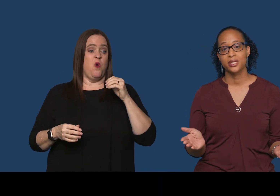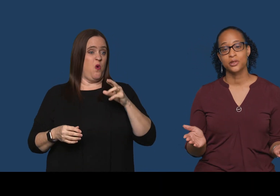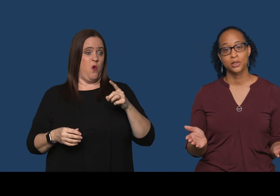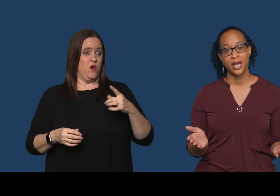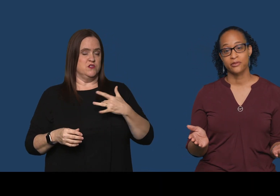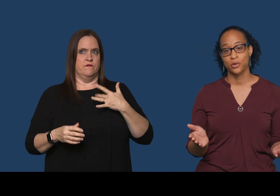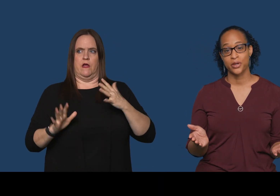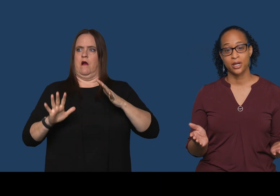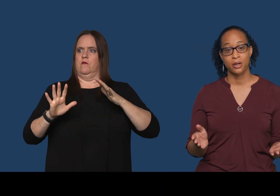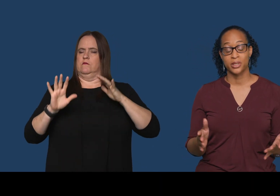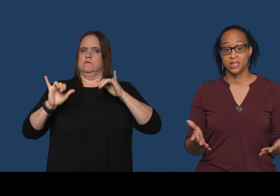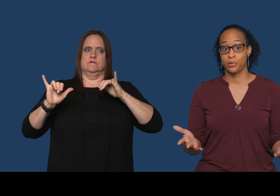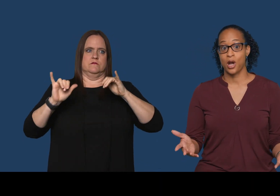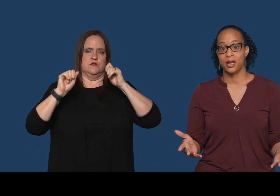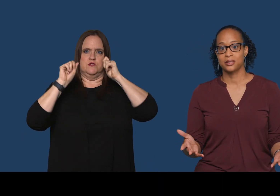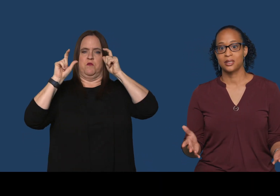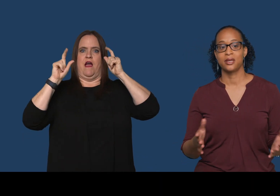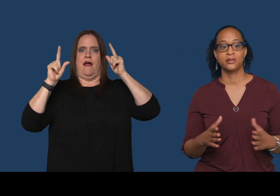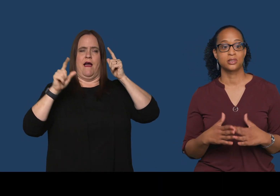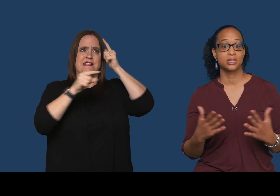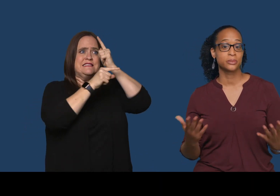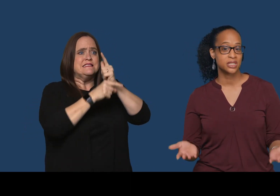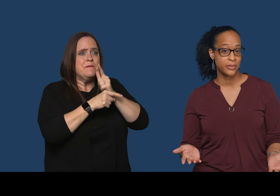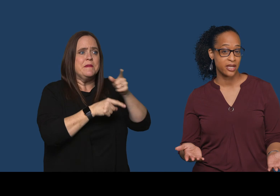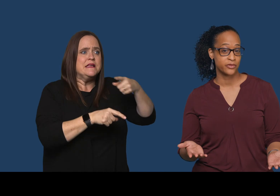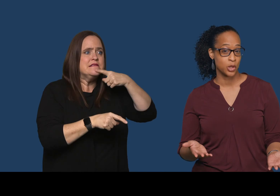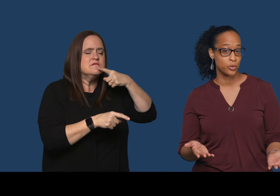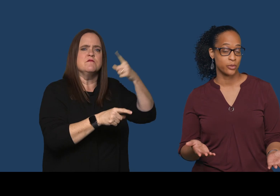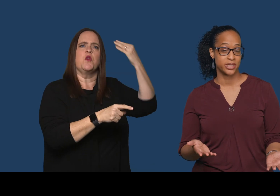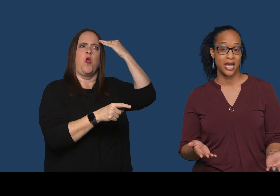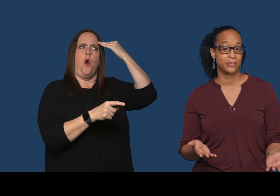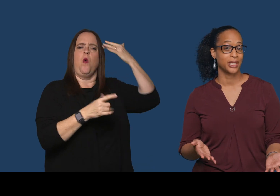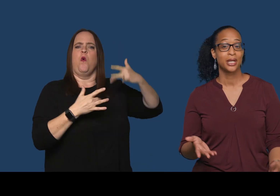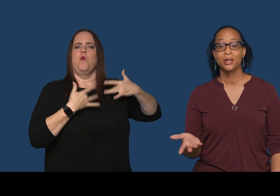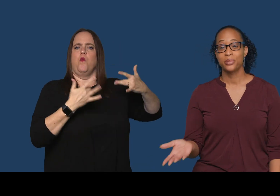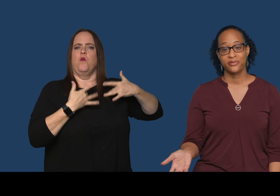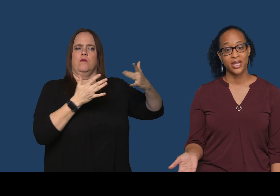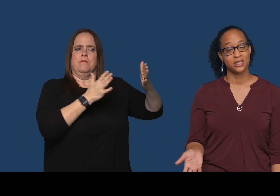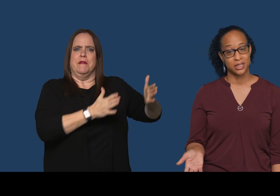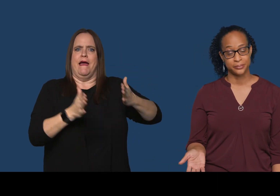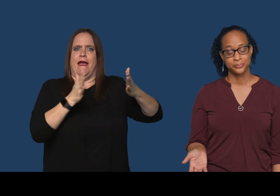in their life growing up a surprise and their siblings may have known what was happening but they didn't?